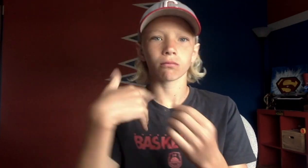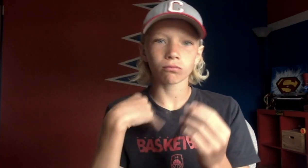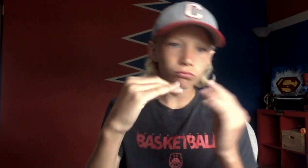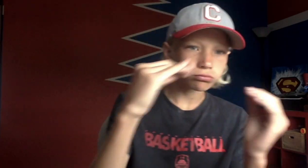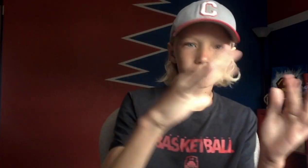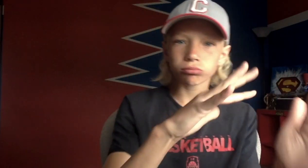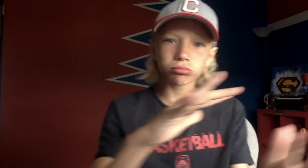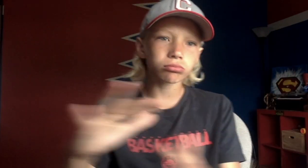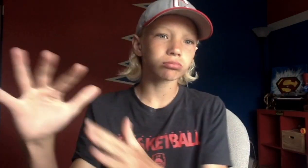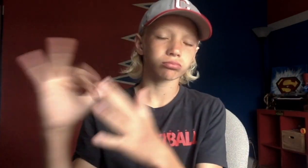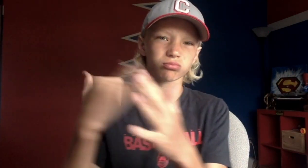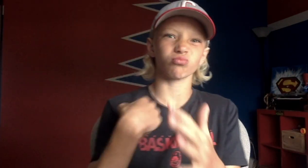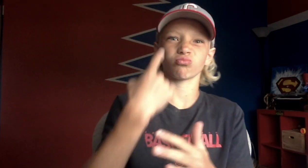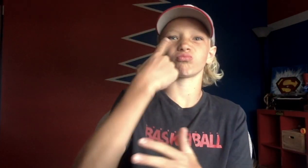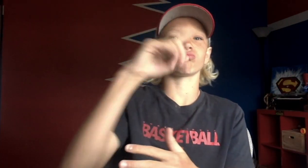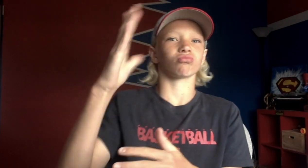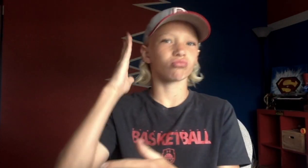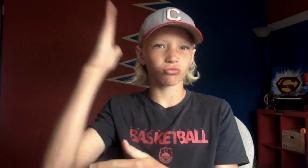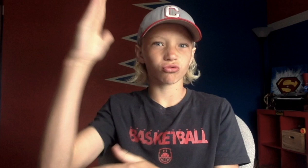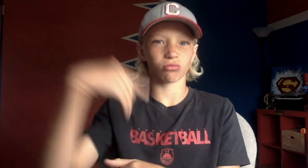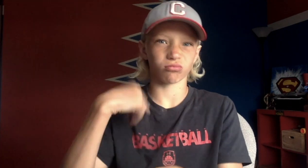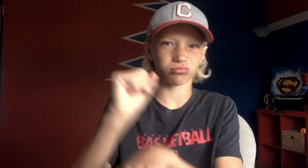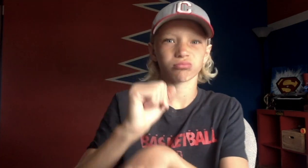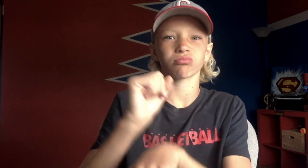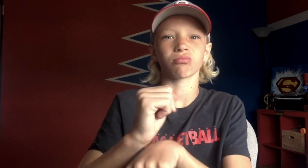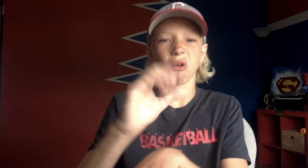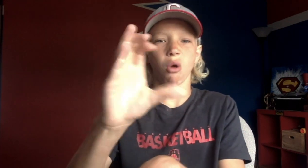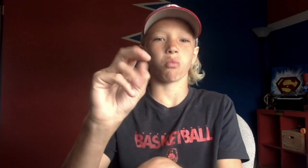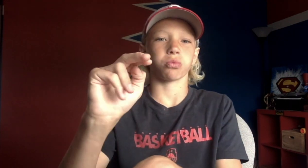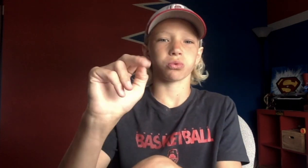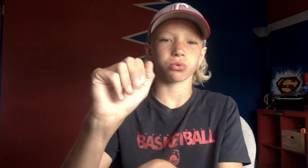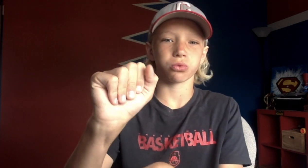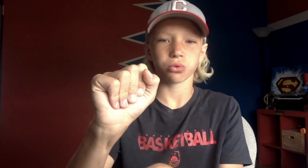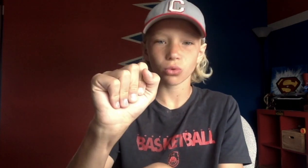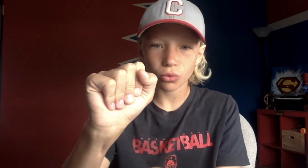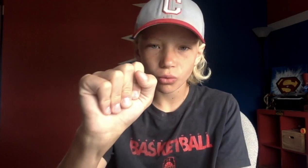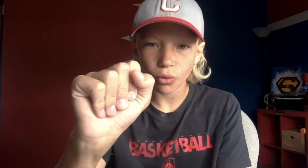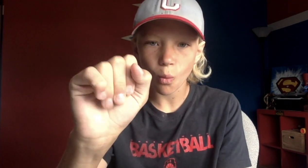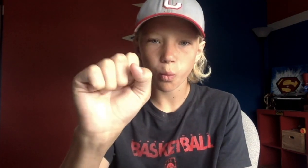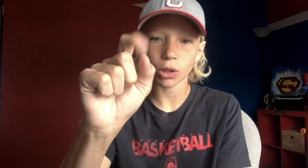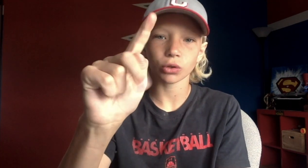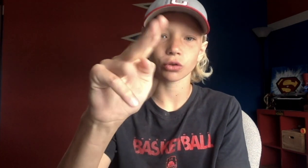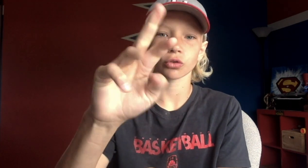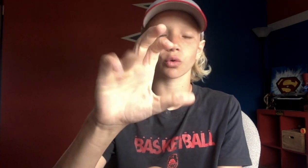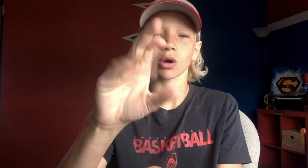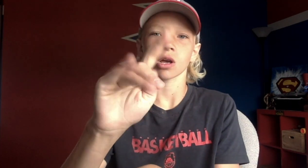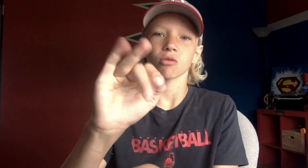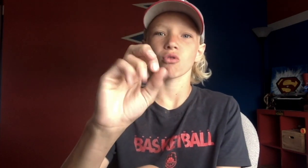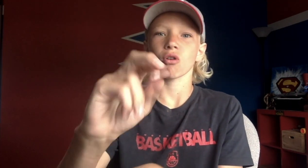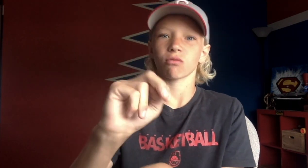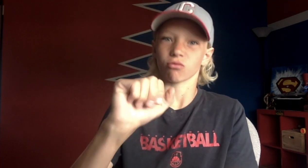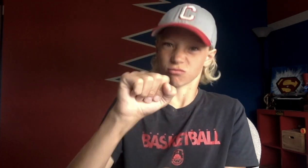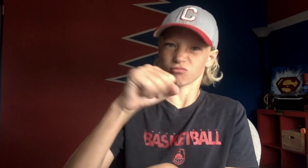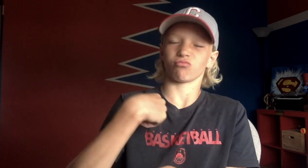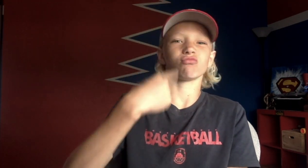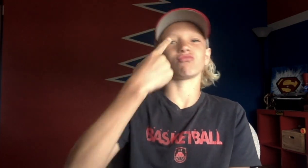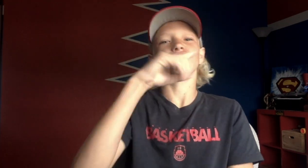just a variety, different stuff. That's what I think I wouldn't mind doing. For a construction.